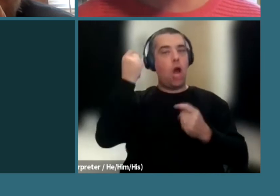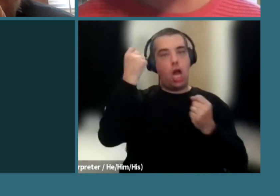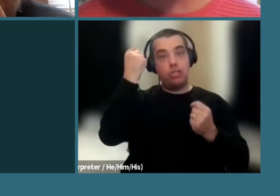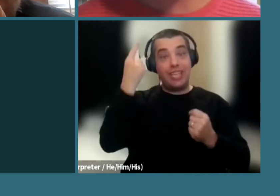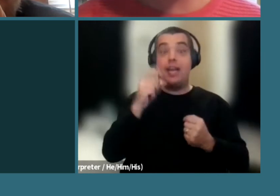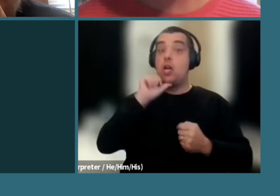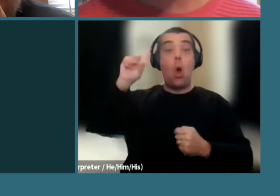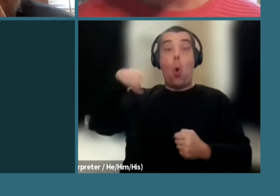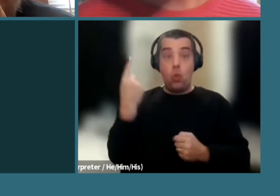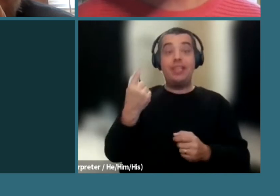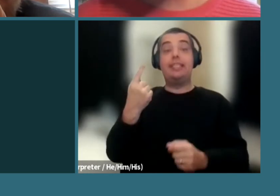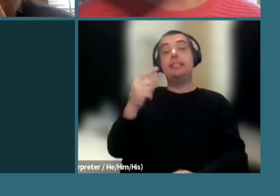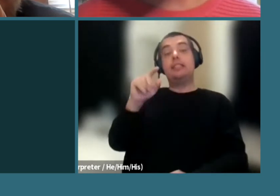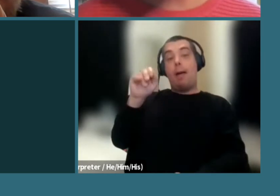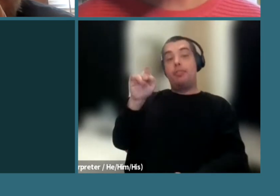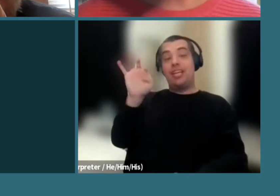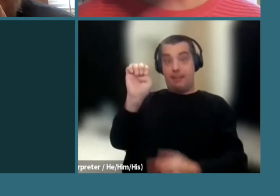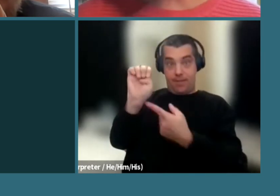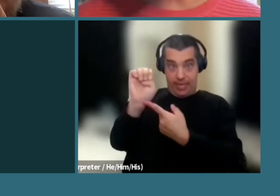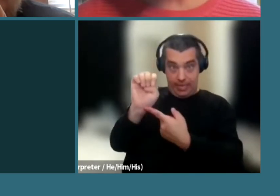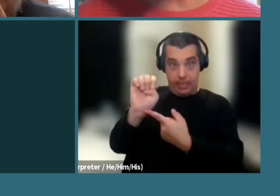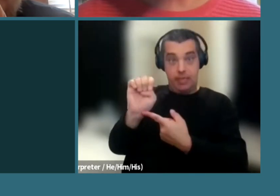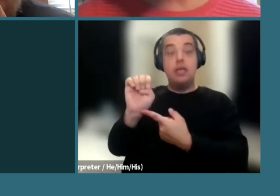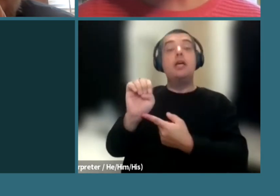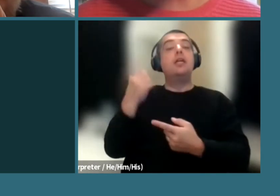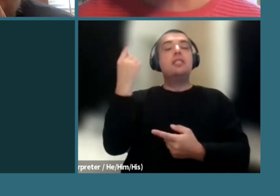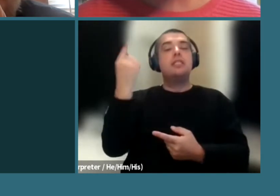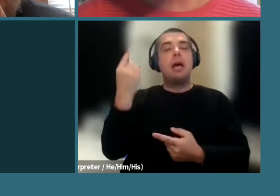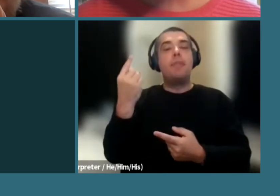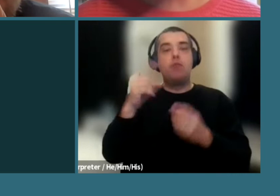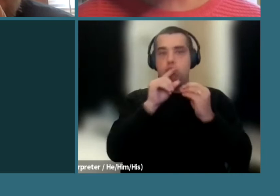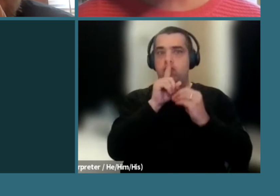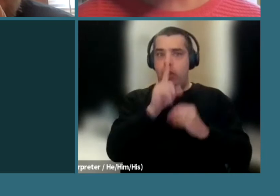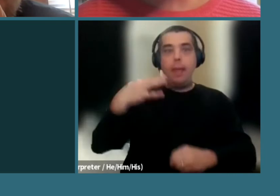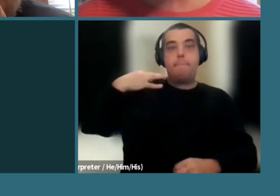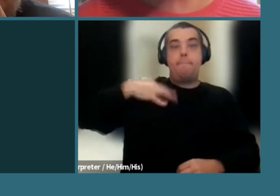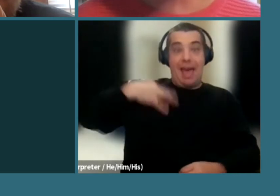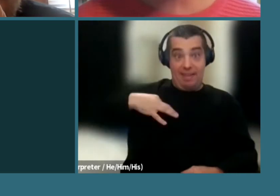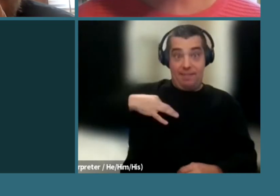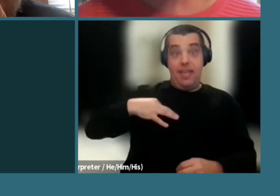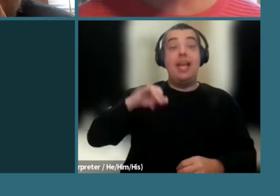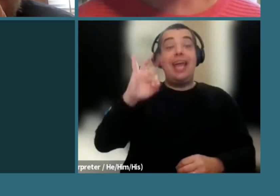as true objectivity and that there is something gained when a person is using